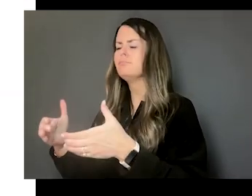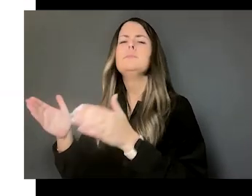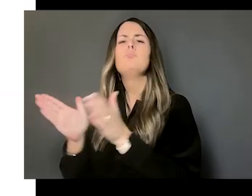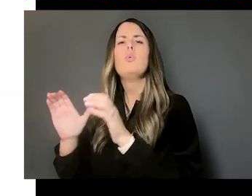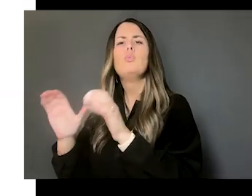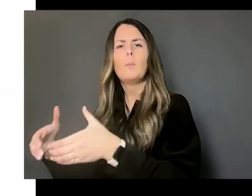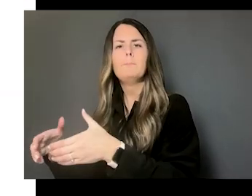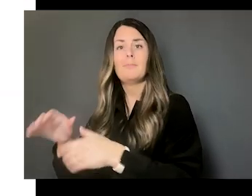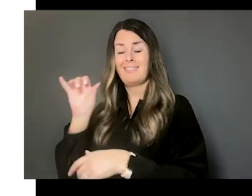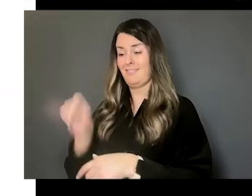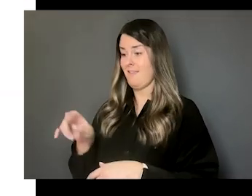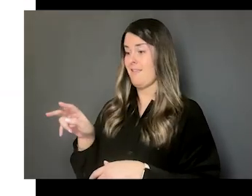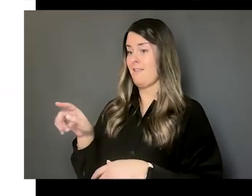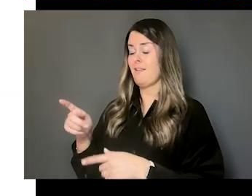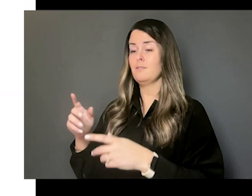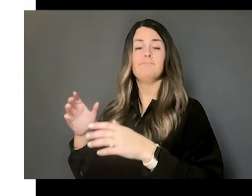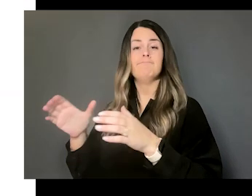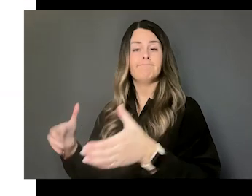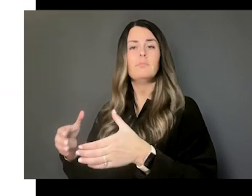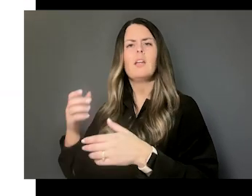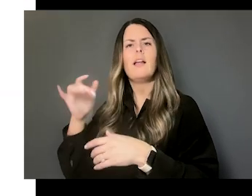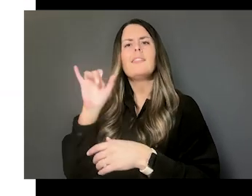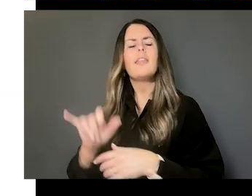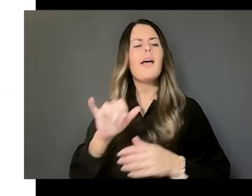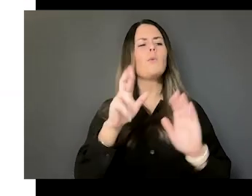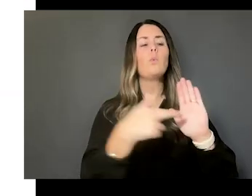In these stages, the role of the teacher is to be curious and monitor,